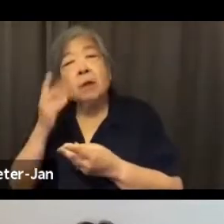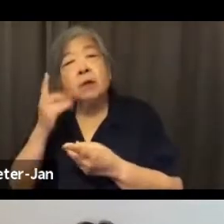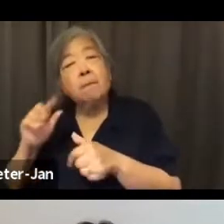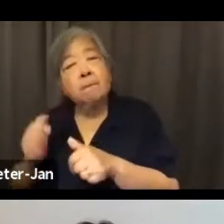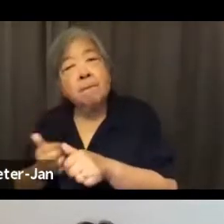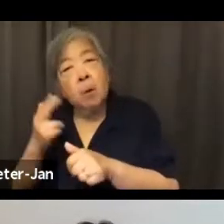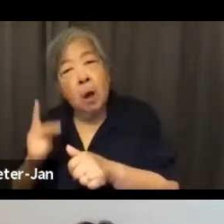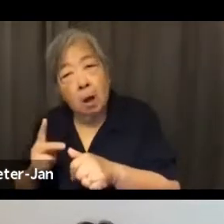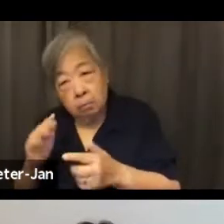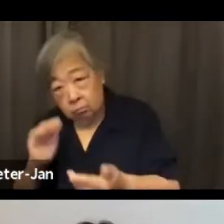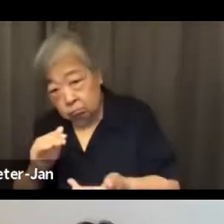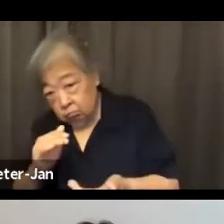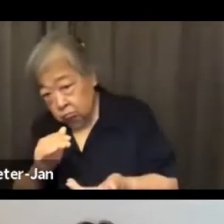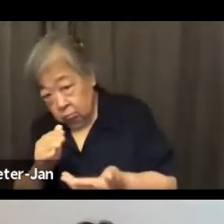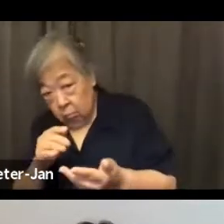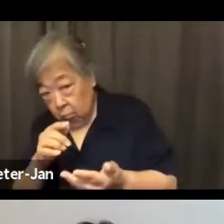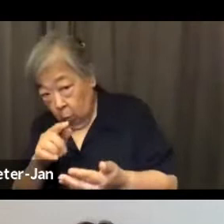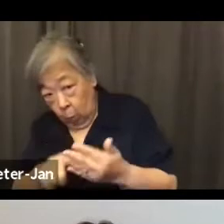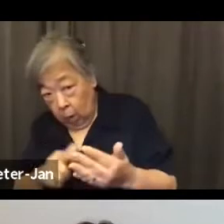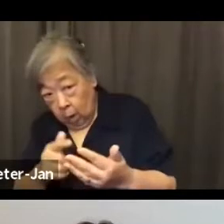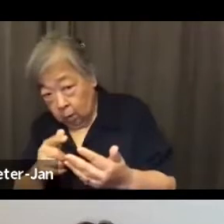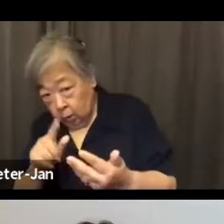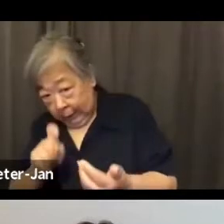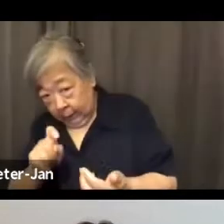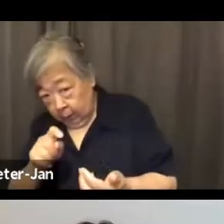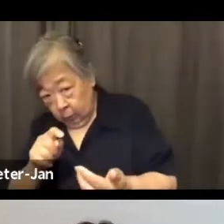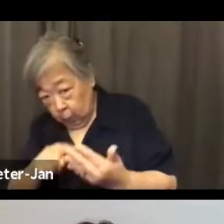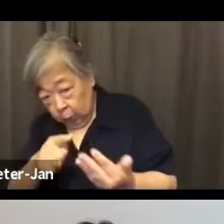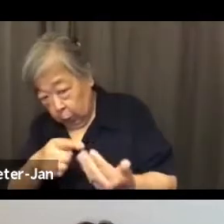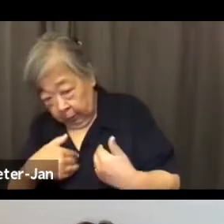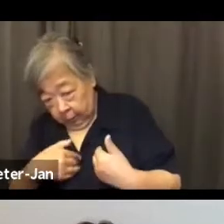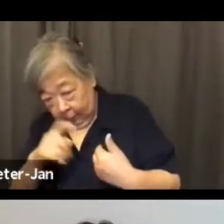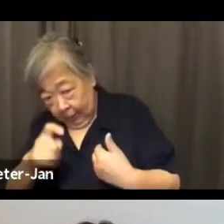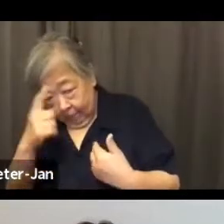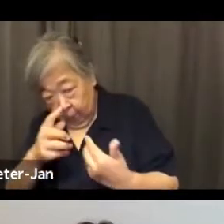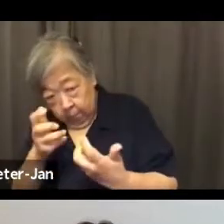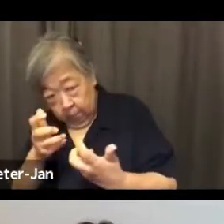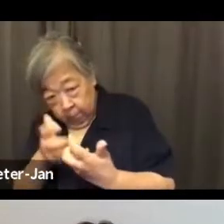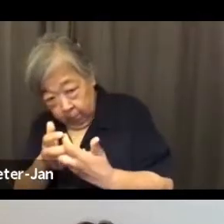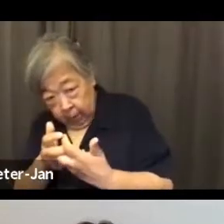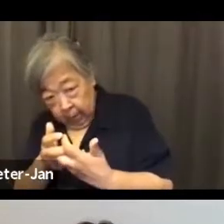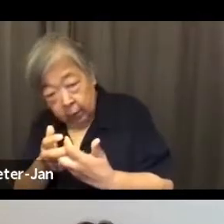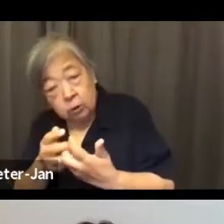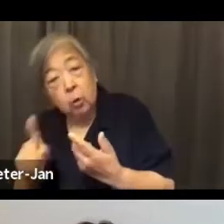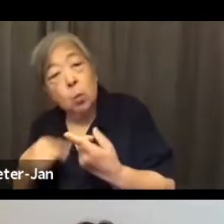to ask about any accommodation needs for them when they participate in the program.